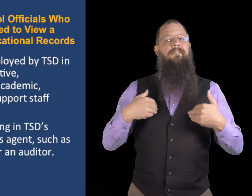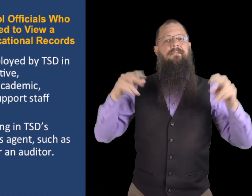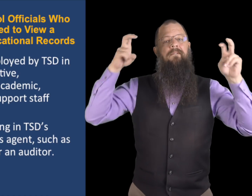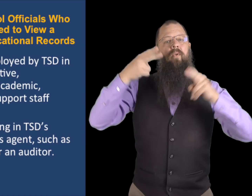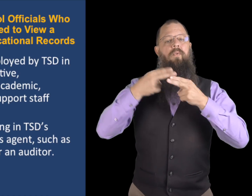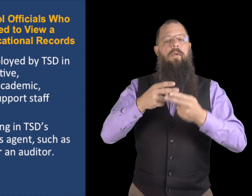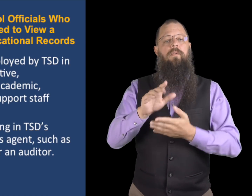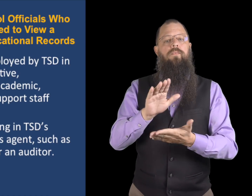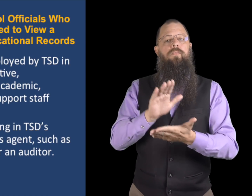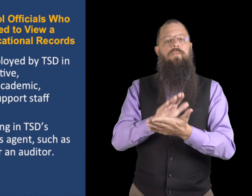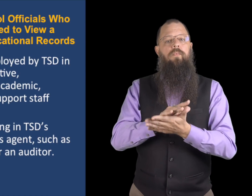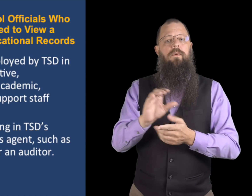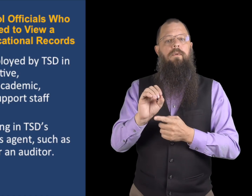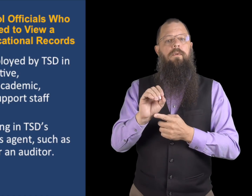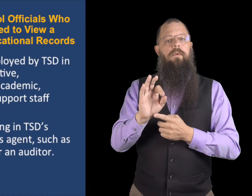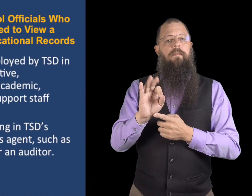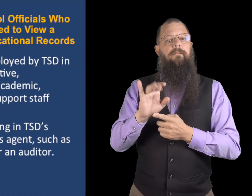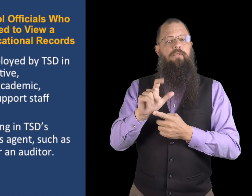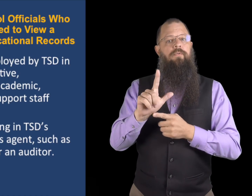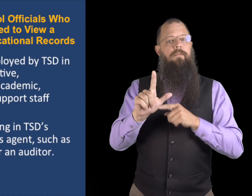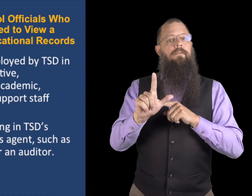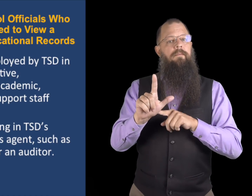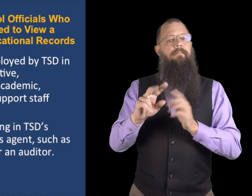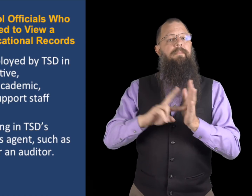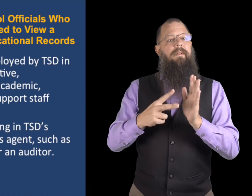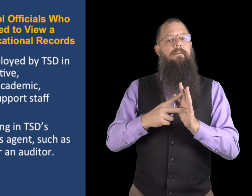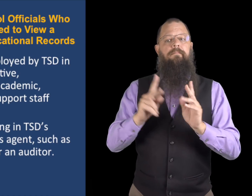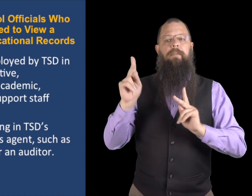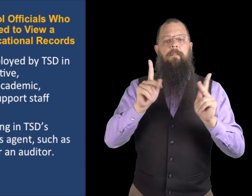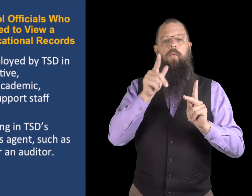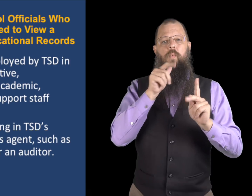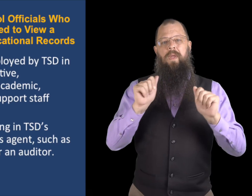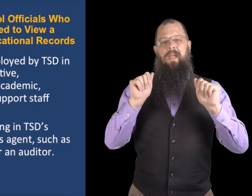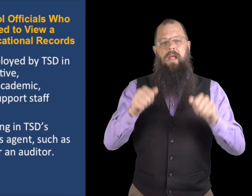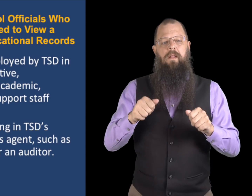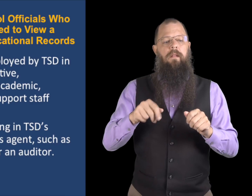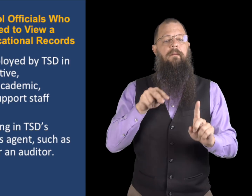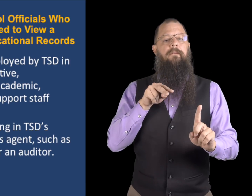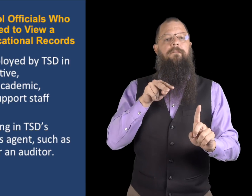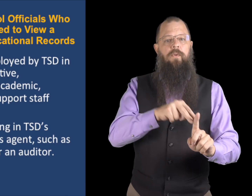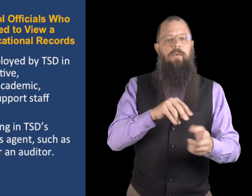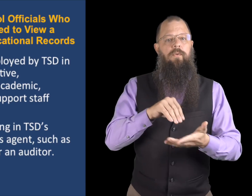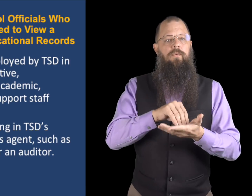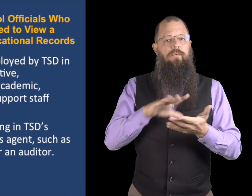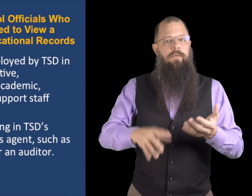The school has what is called school officials, meaning those individuals who